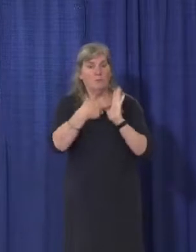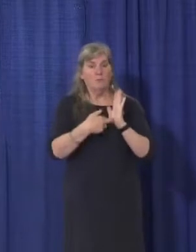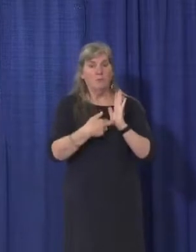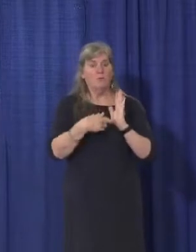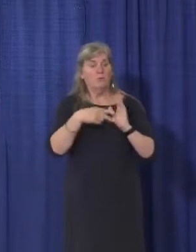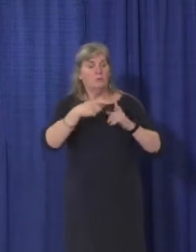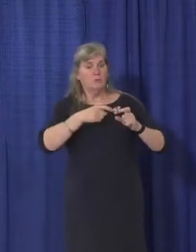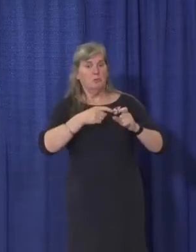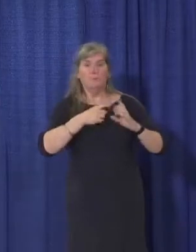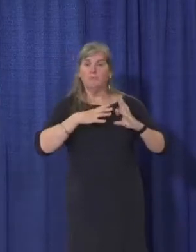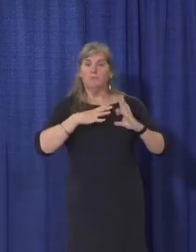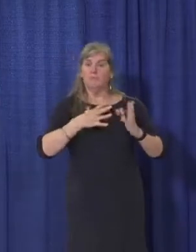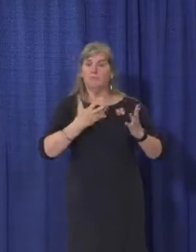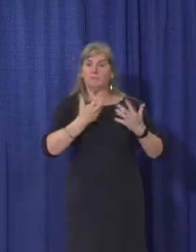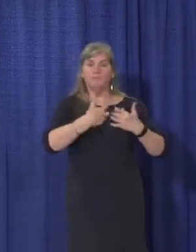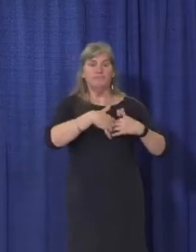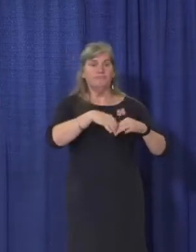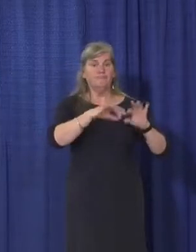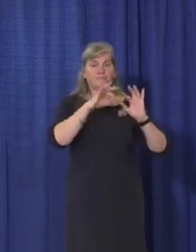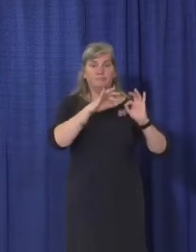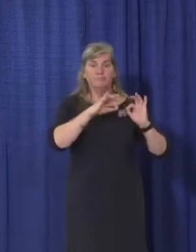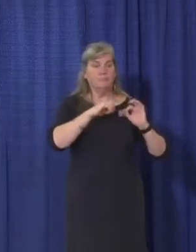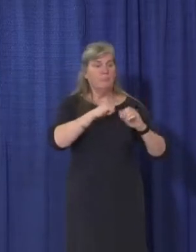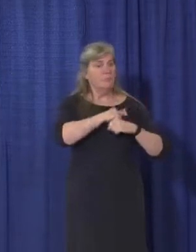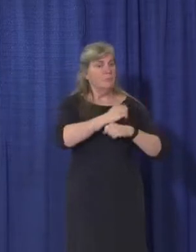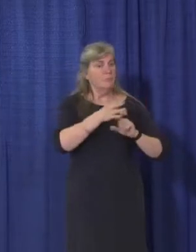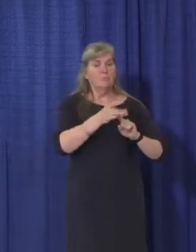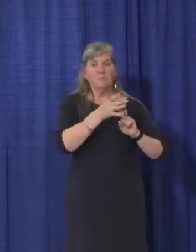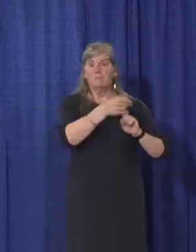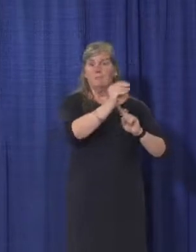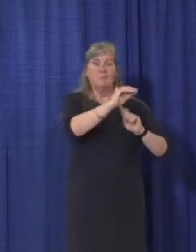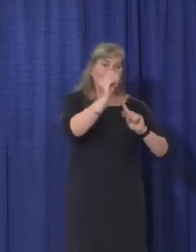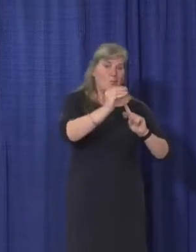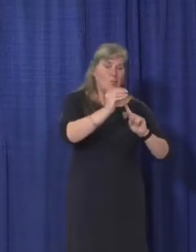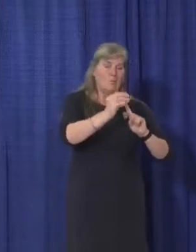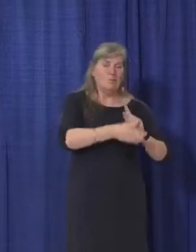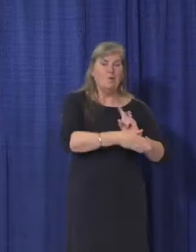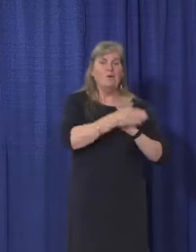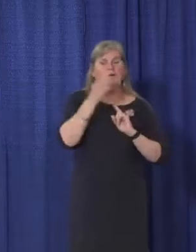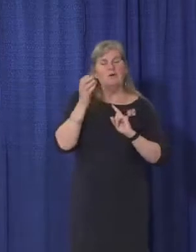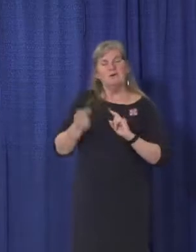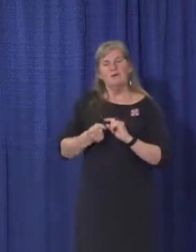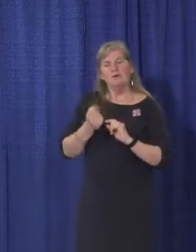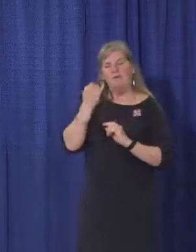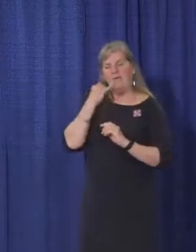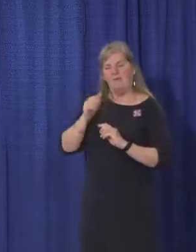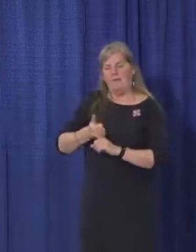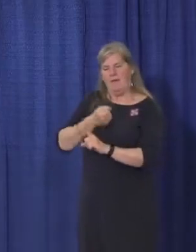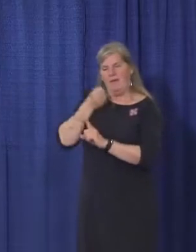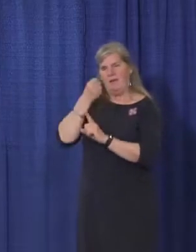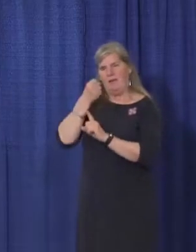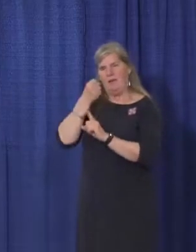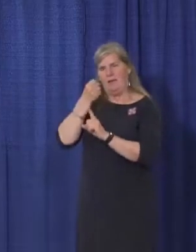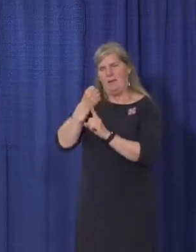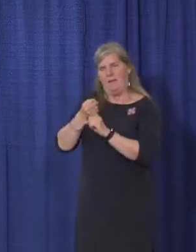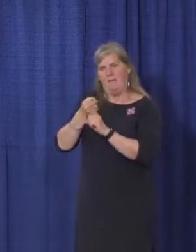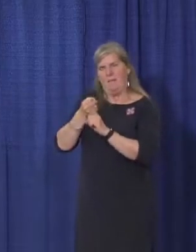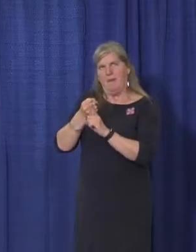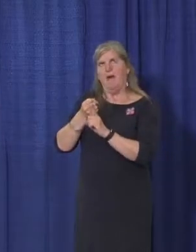And we can consider the impacts of imposing restrictions when we